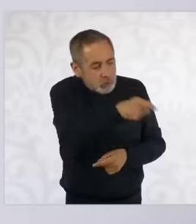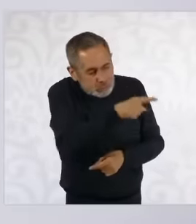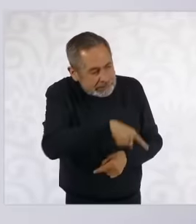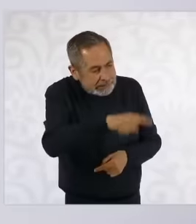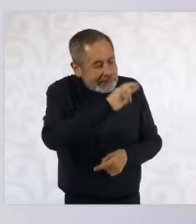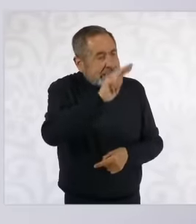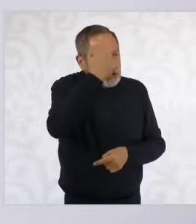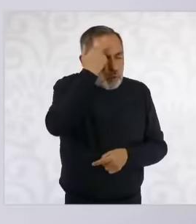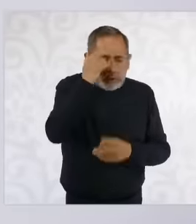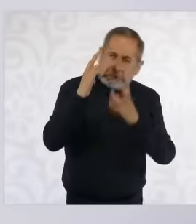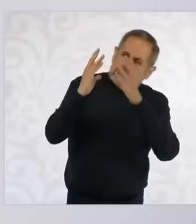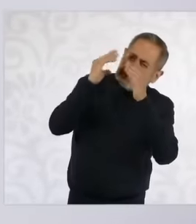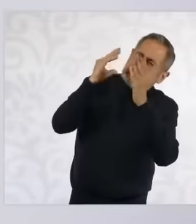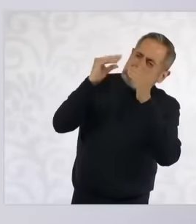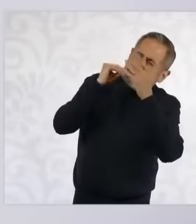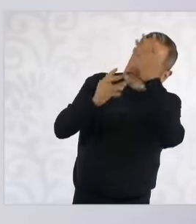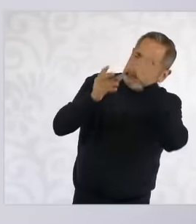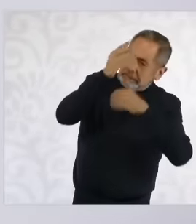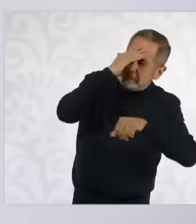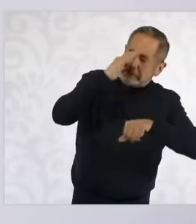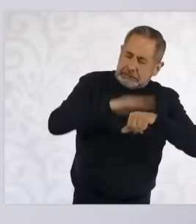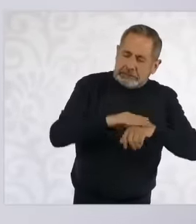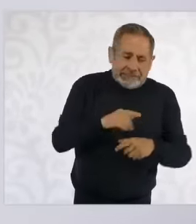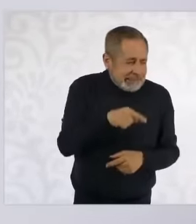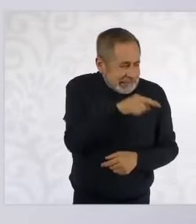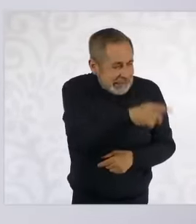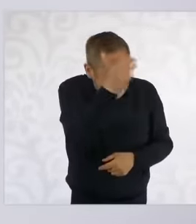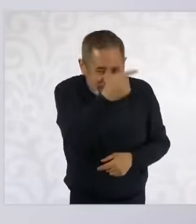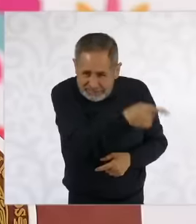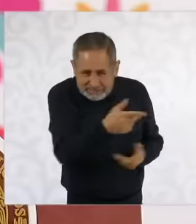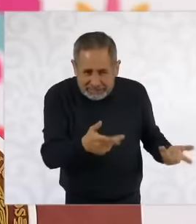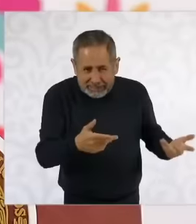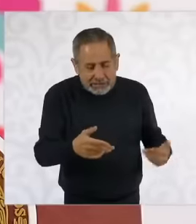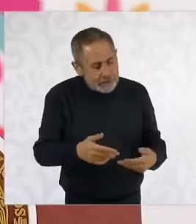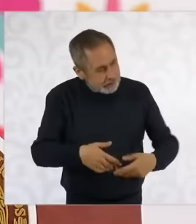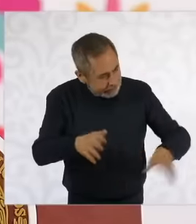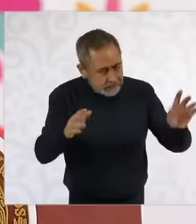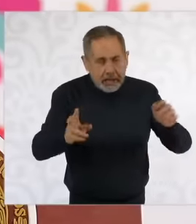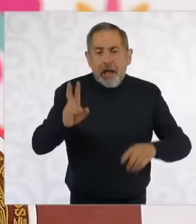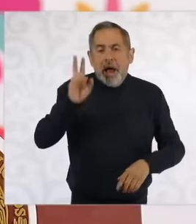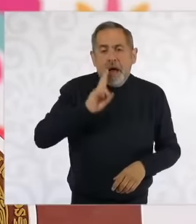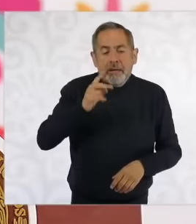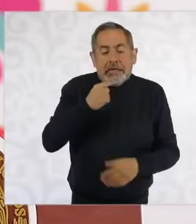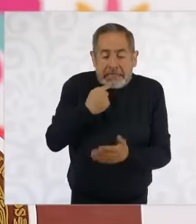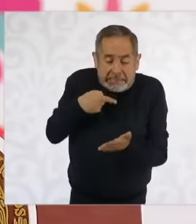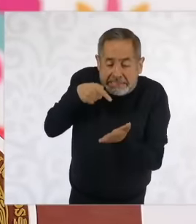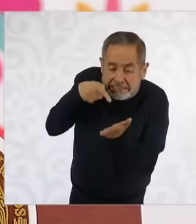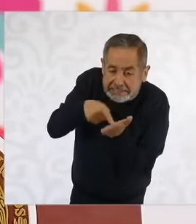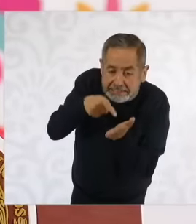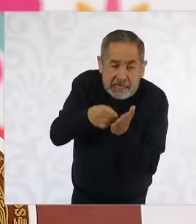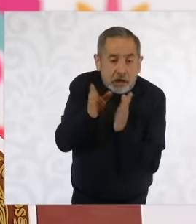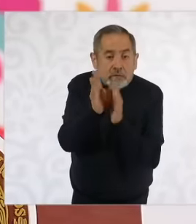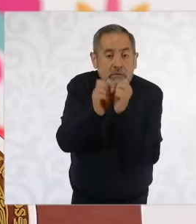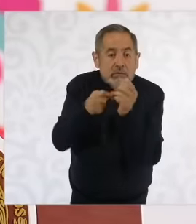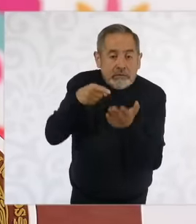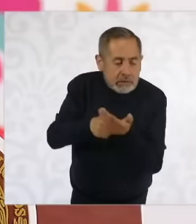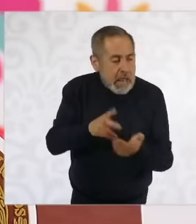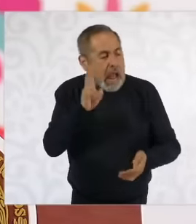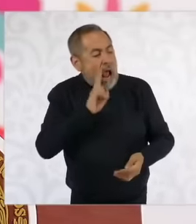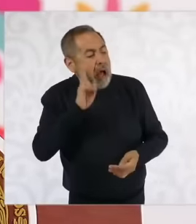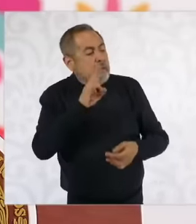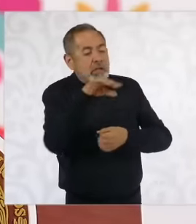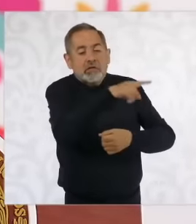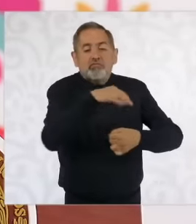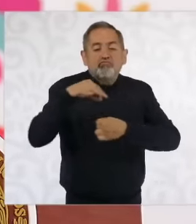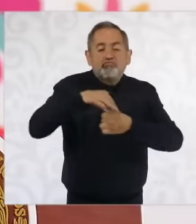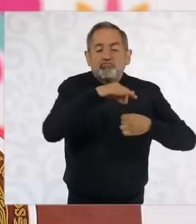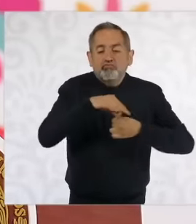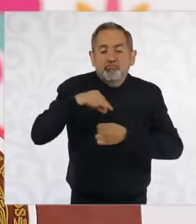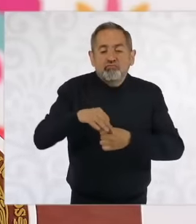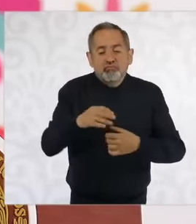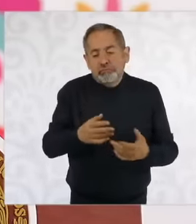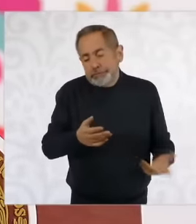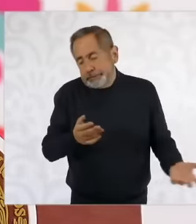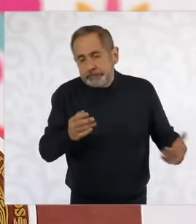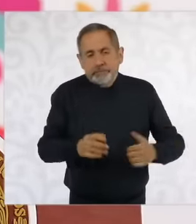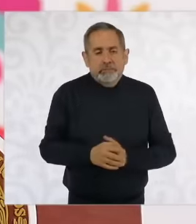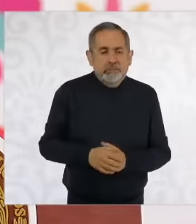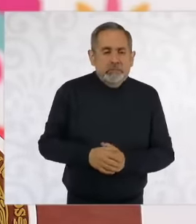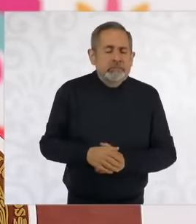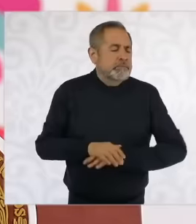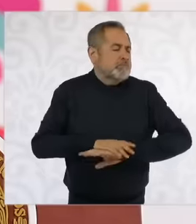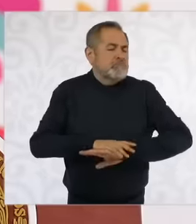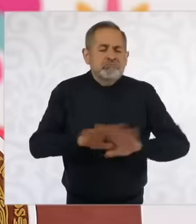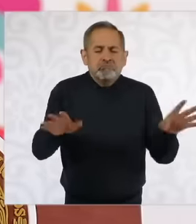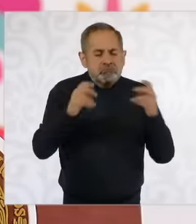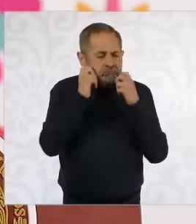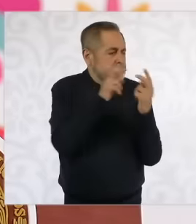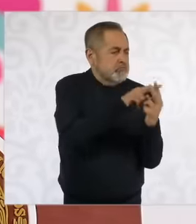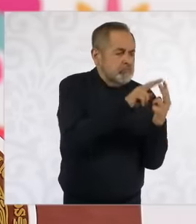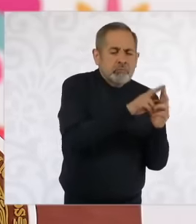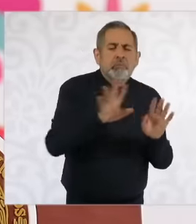training, and let's see what the vote is. In any case, we are prepared for